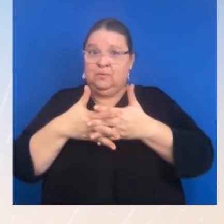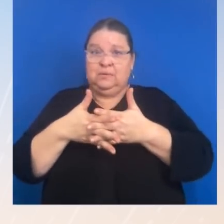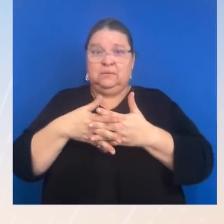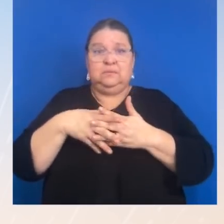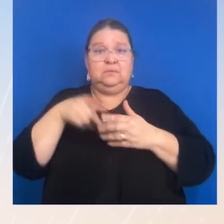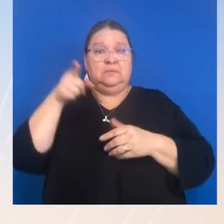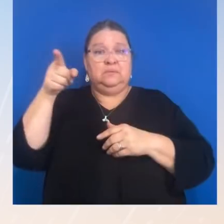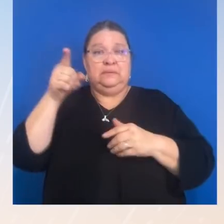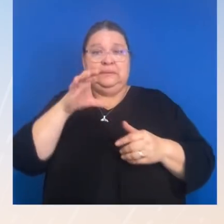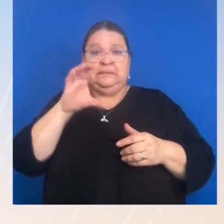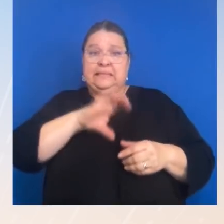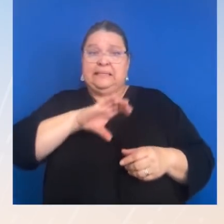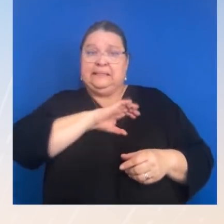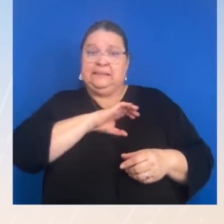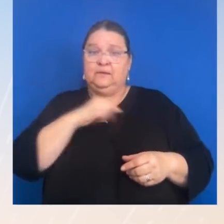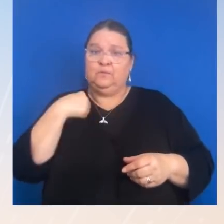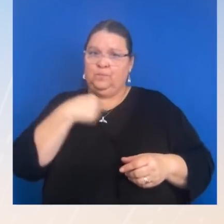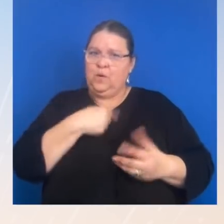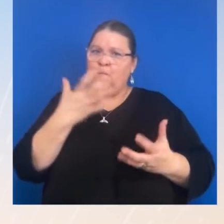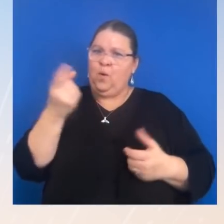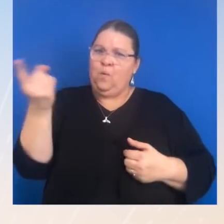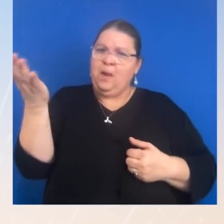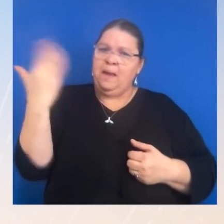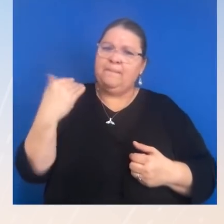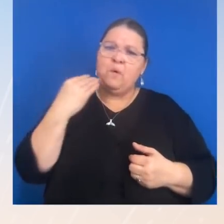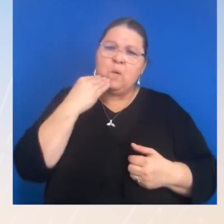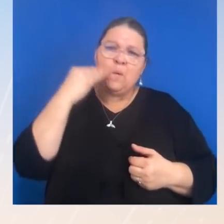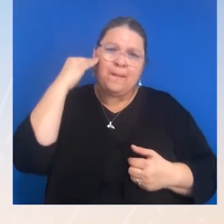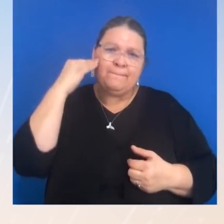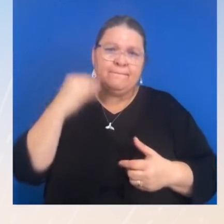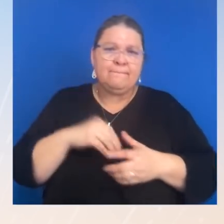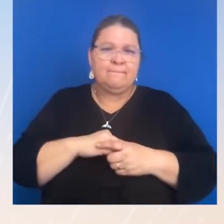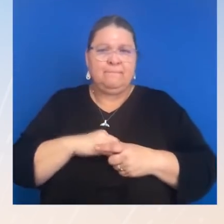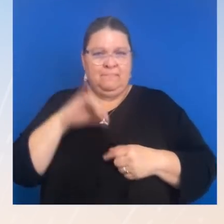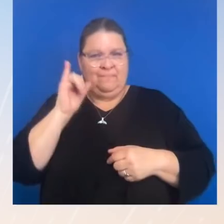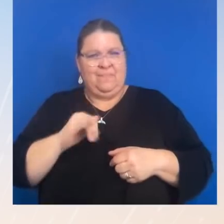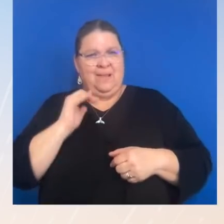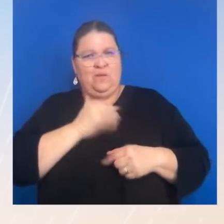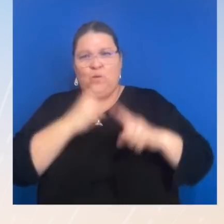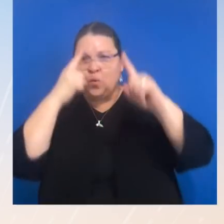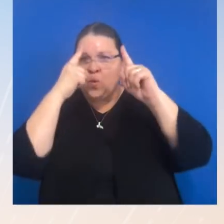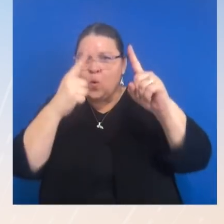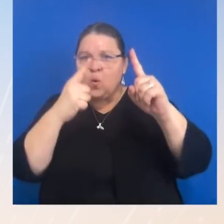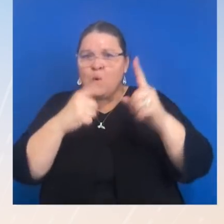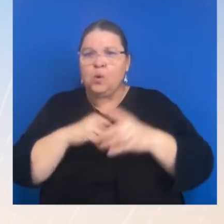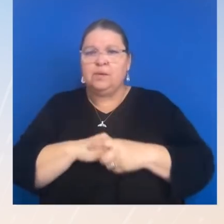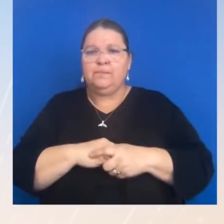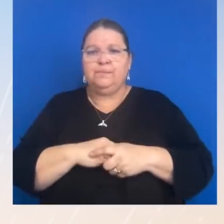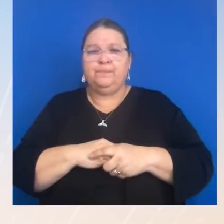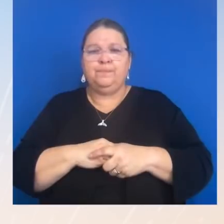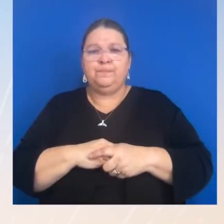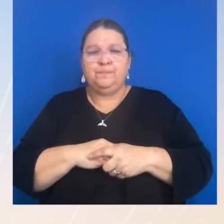and that's what we'd like to see the end outcome to be. The Press: Is this Putin's bargaining chip? Is she Putin's bargaining chip? Ms. Psaki: Again, I can't speak